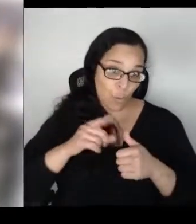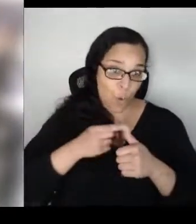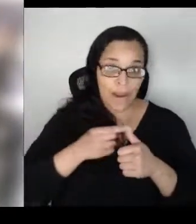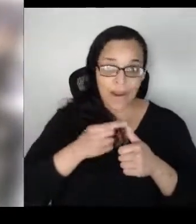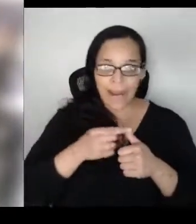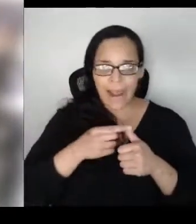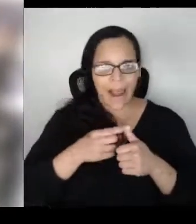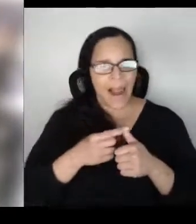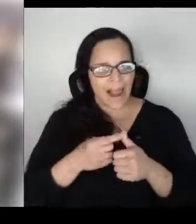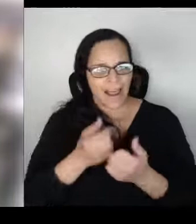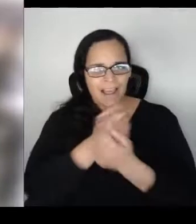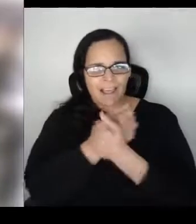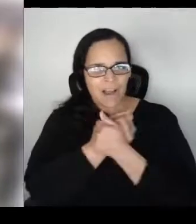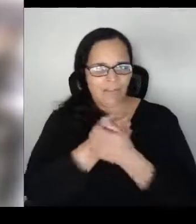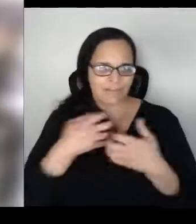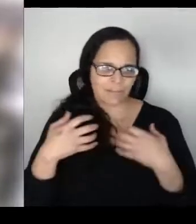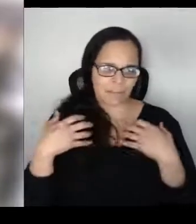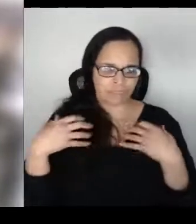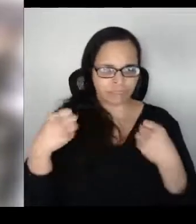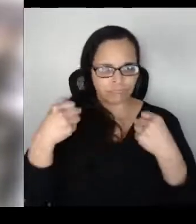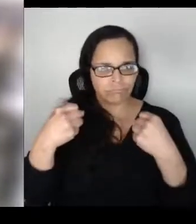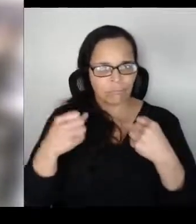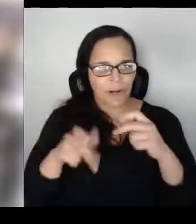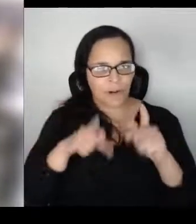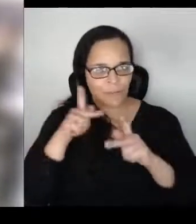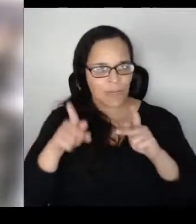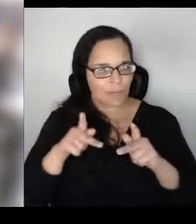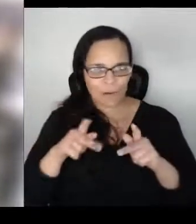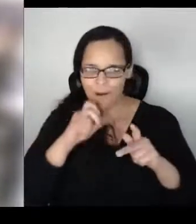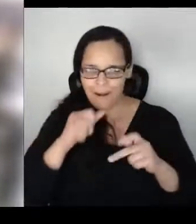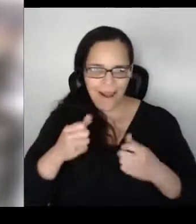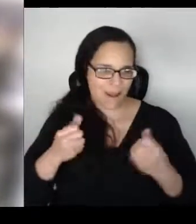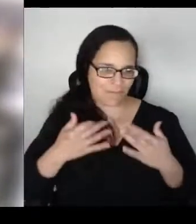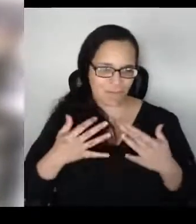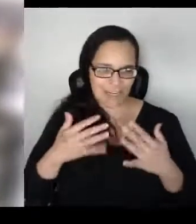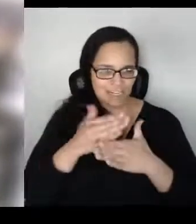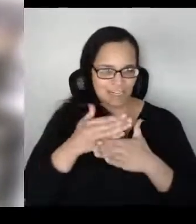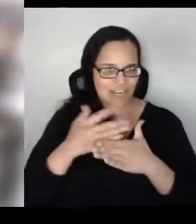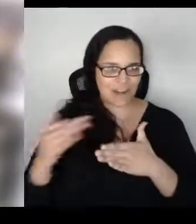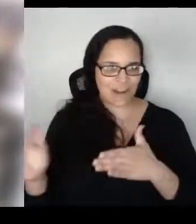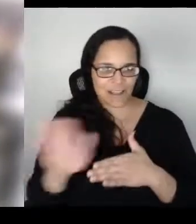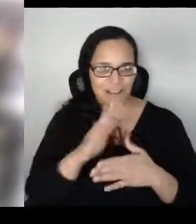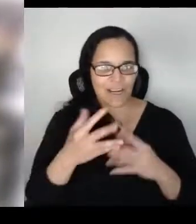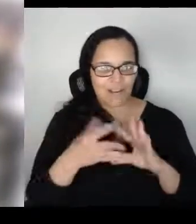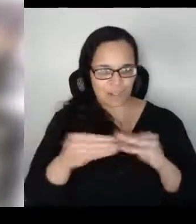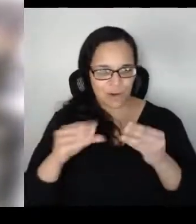in people who are not afraid to share their stories. If anybody knows anything about Haitians we are very prideful.